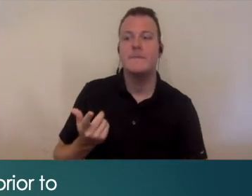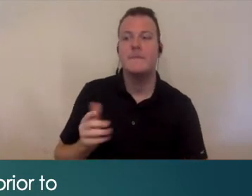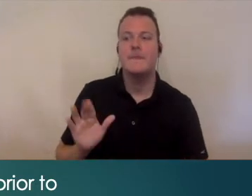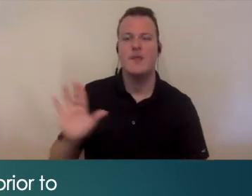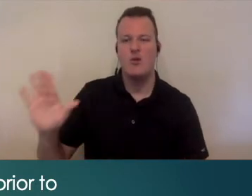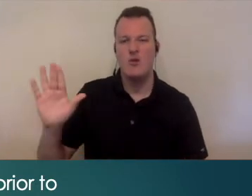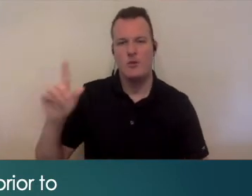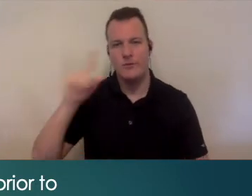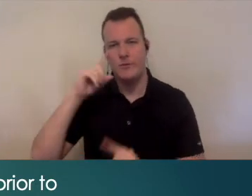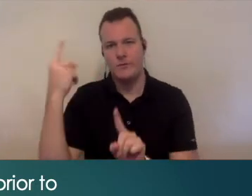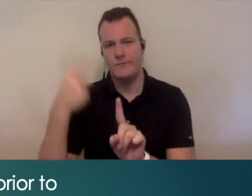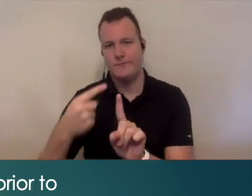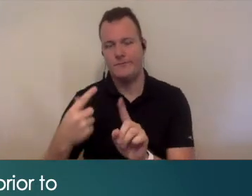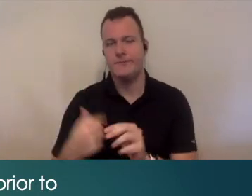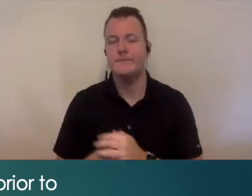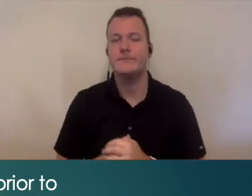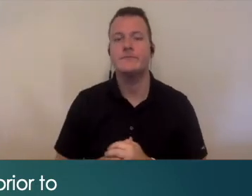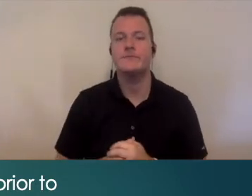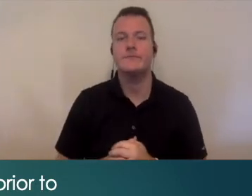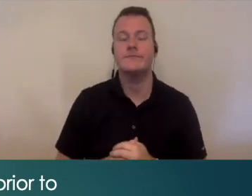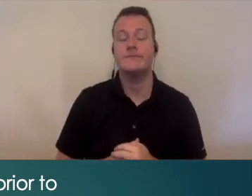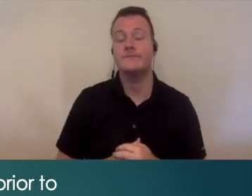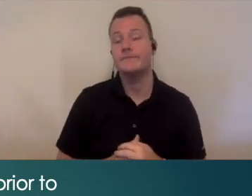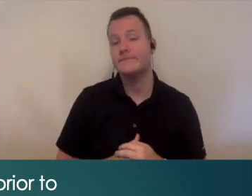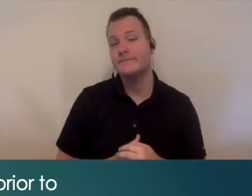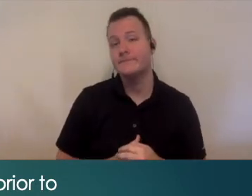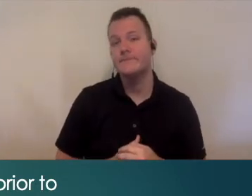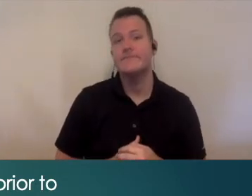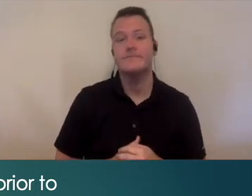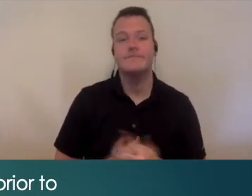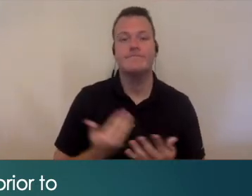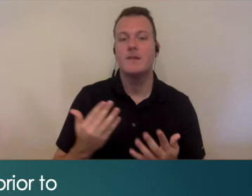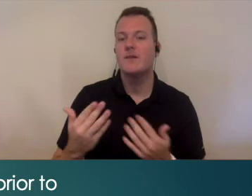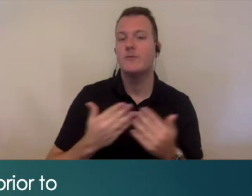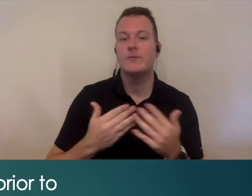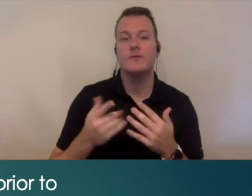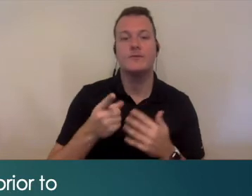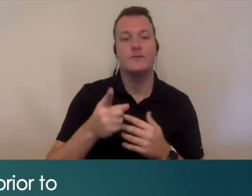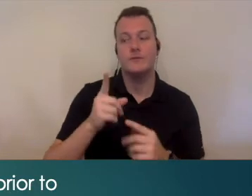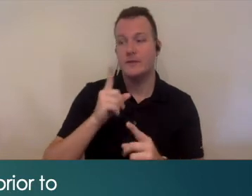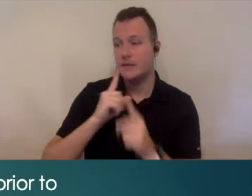what she was looking for. So from whether you're being interviewed, or whether